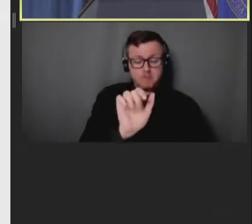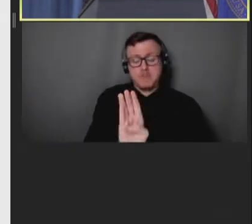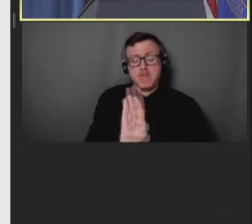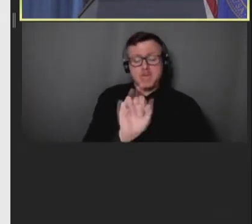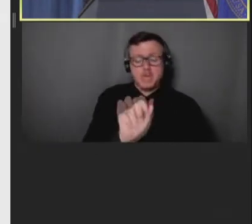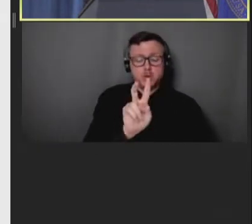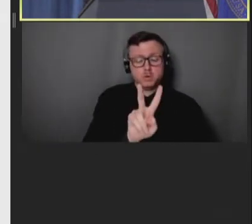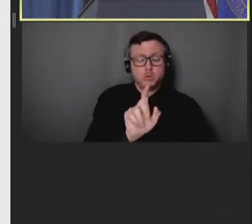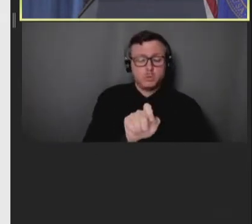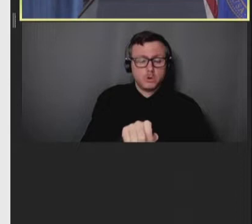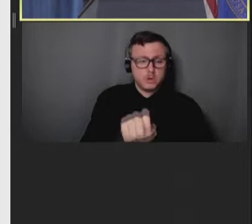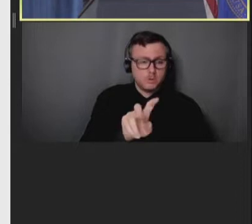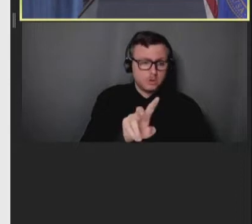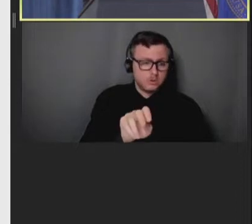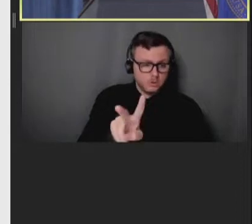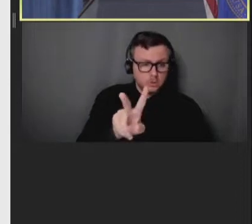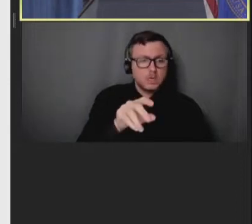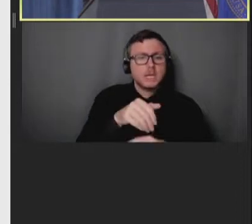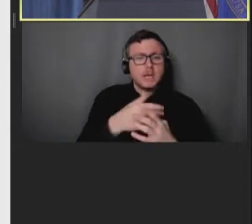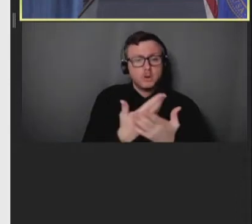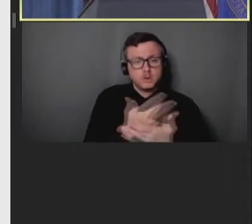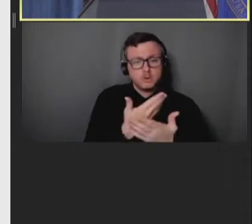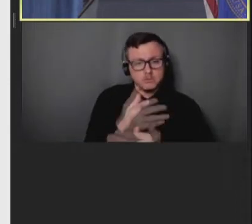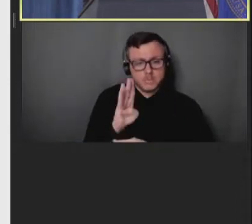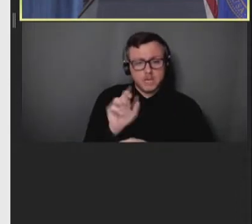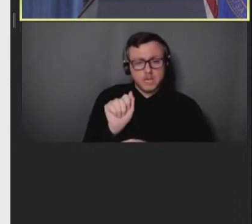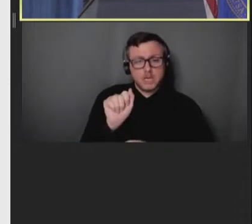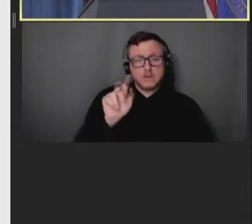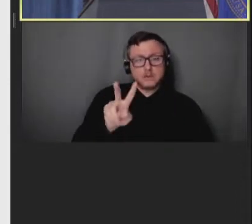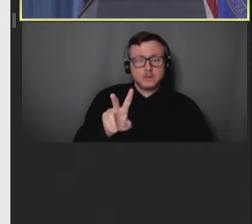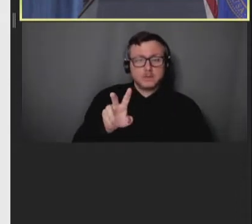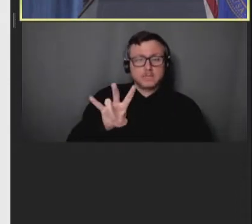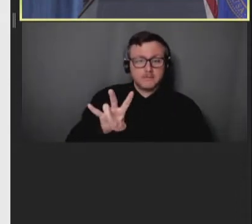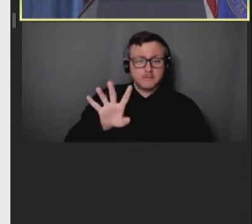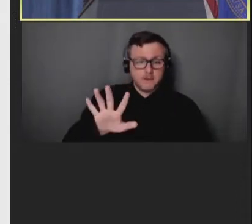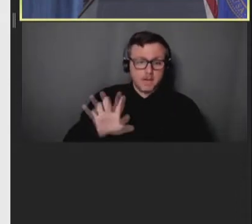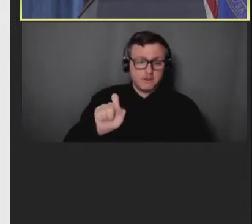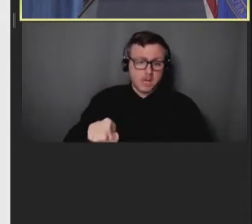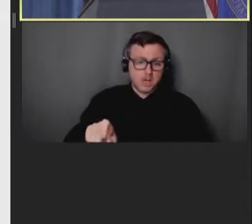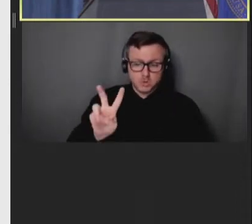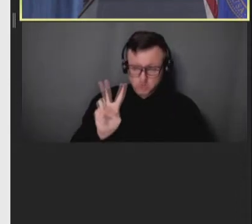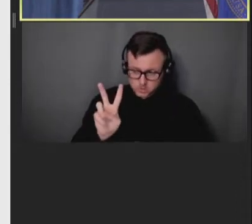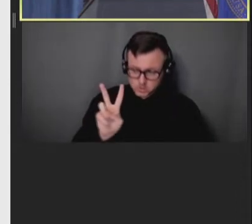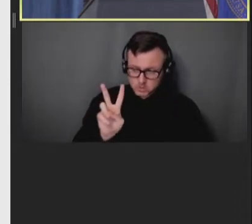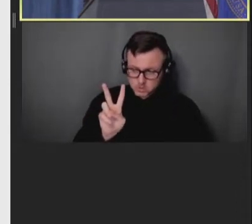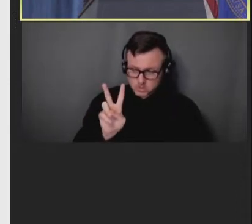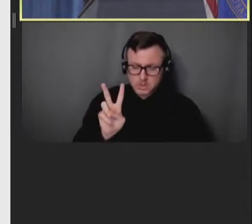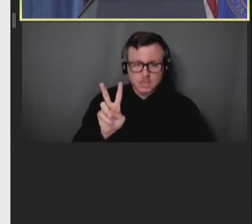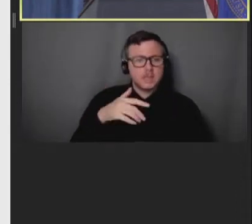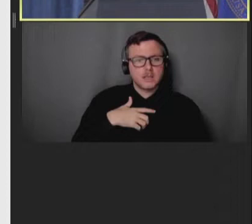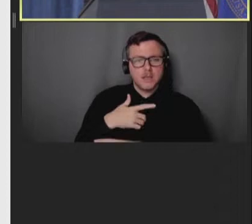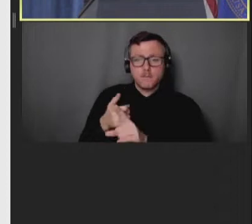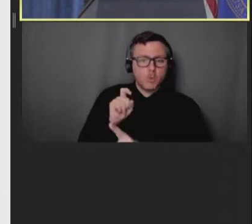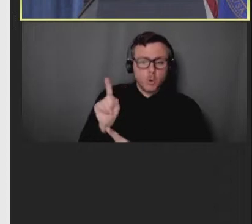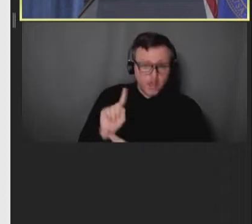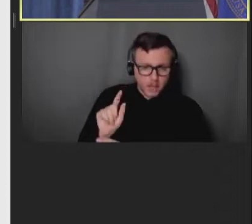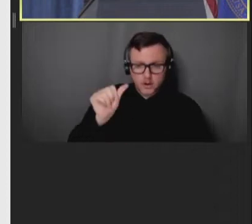then there's a newest sub lineage, which is the BA.275.2, coming out of India, which essentially